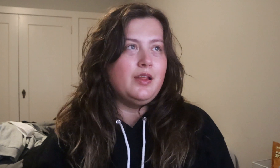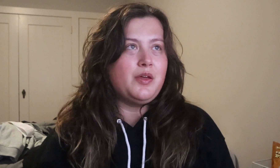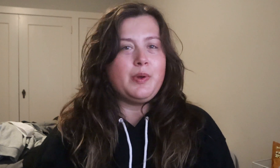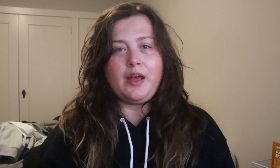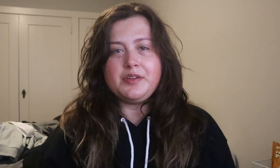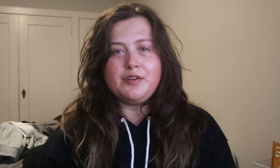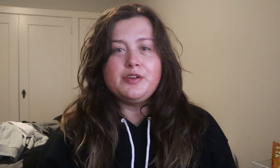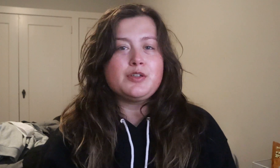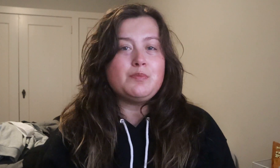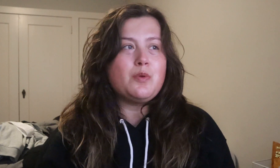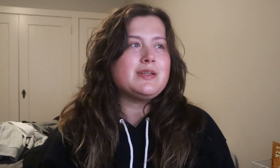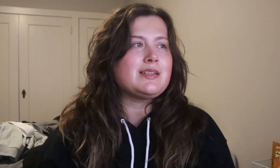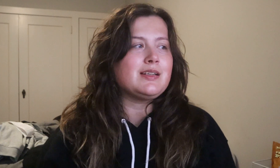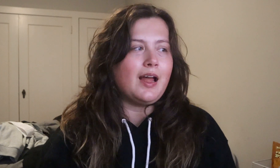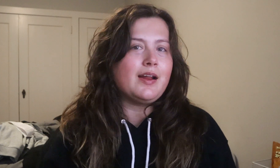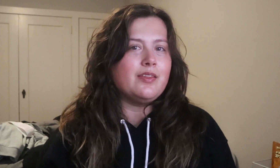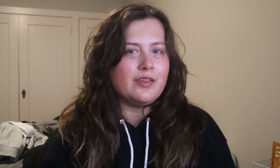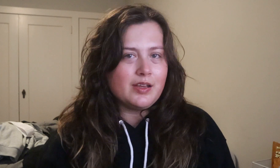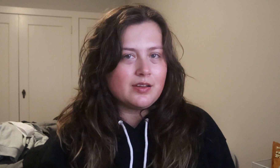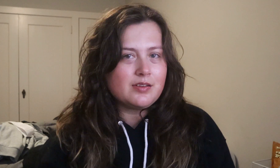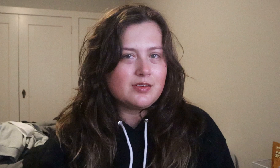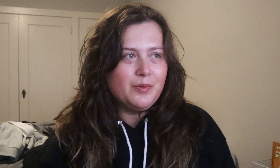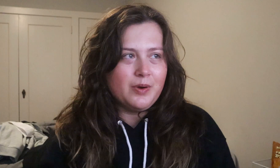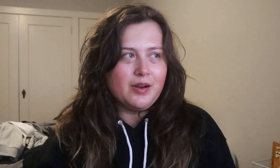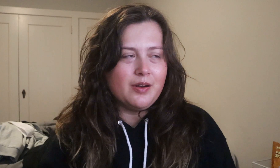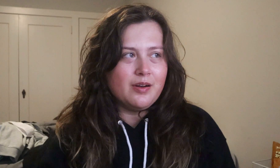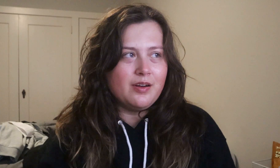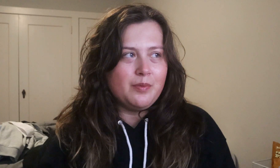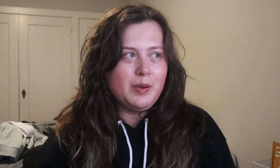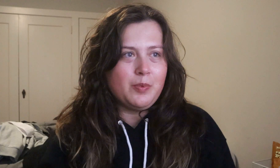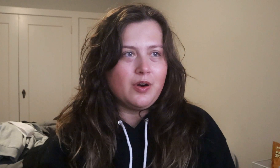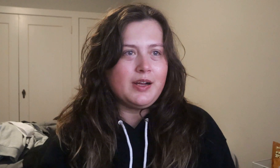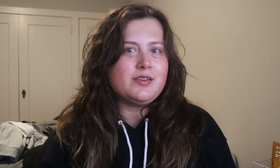And then we have serious moments like this where people are now